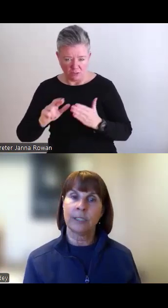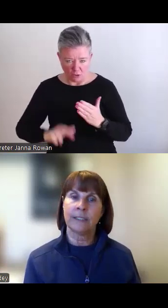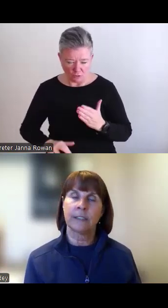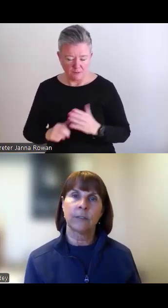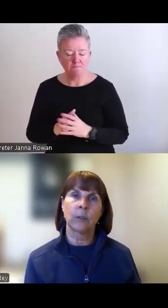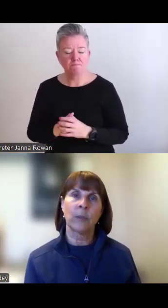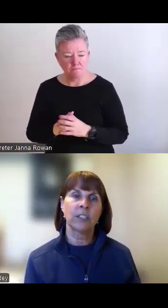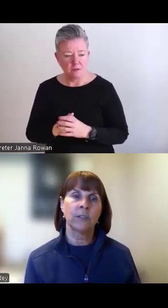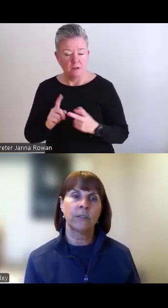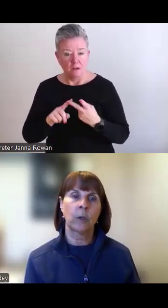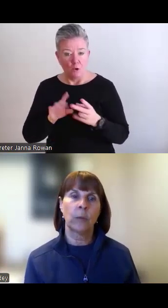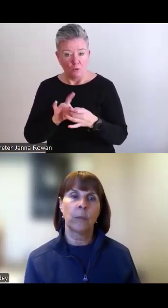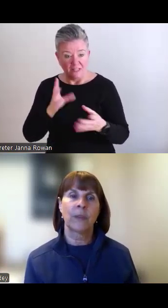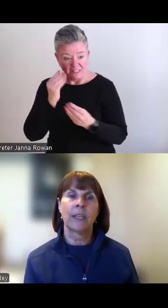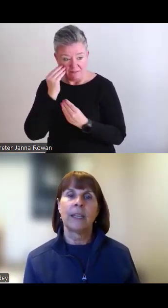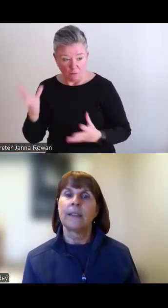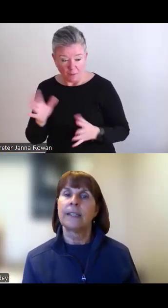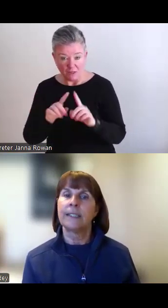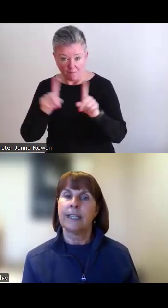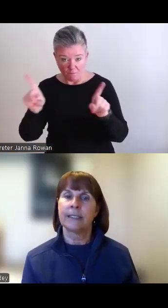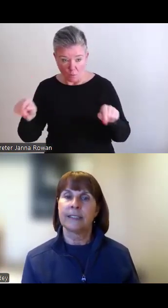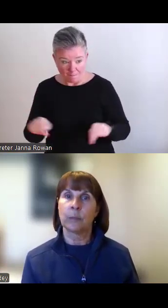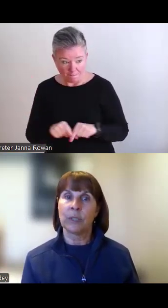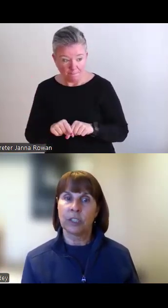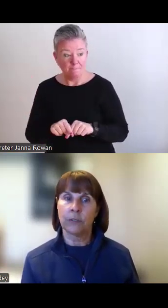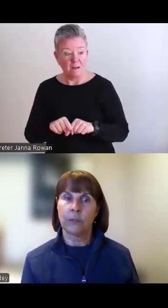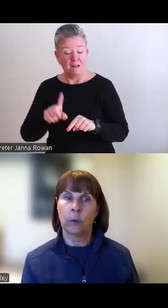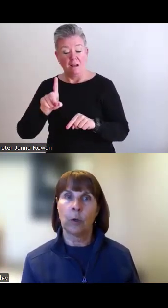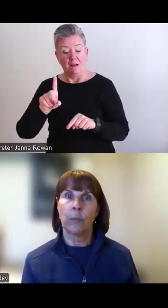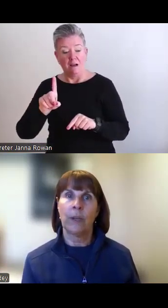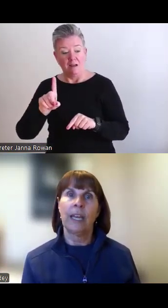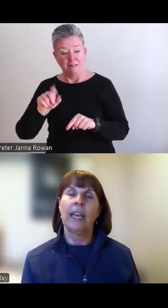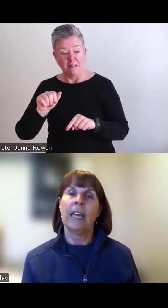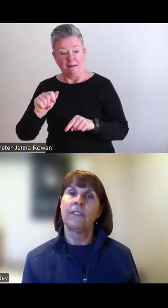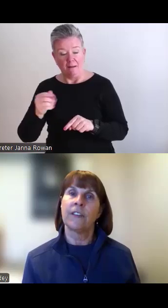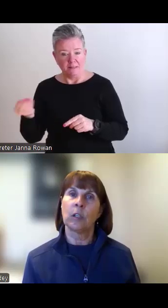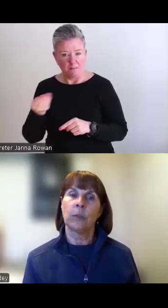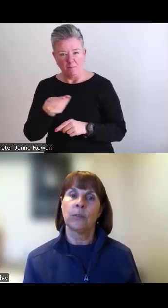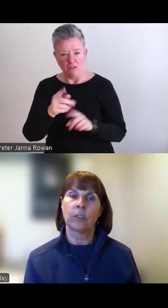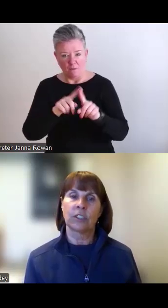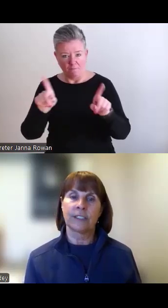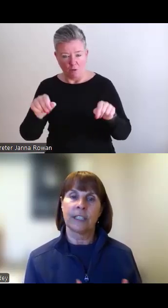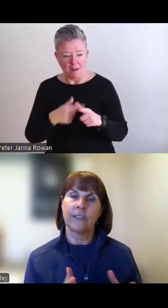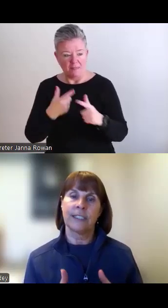the release of information form, the data submission form, and fillable versions of